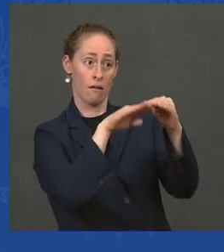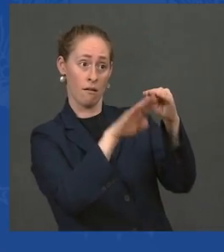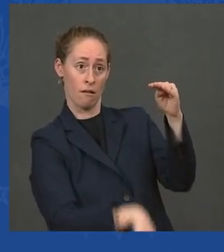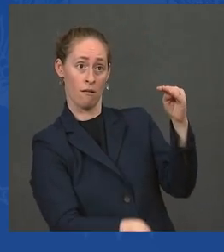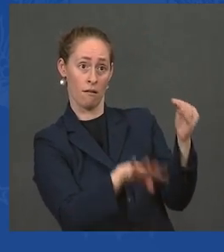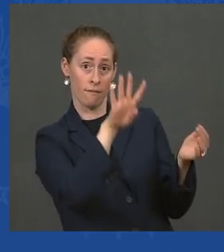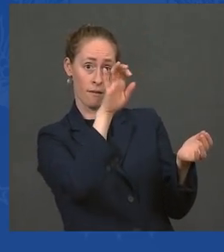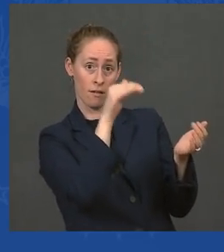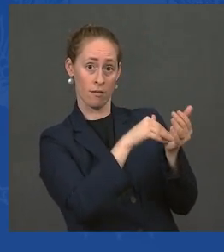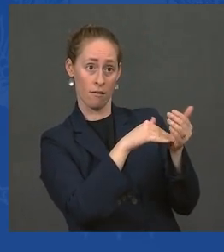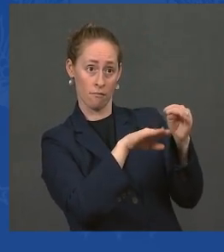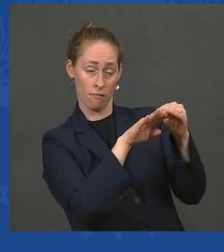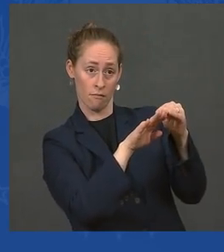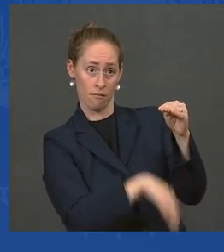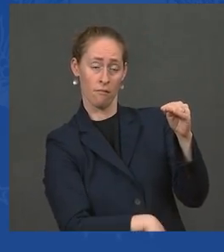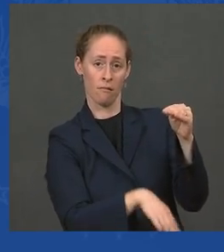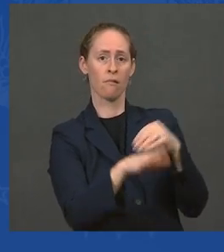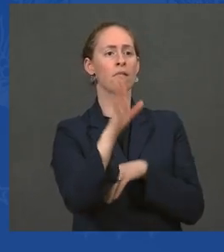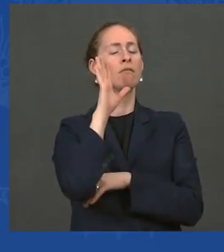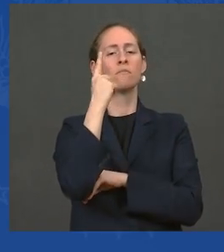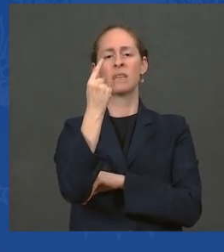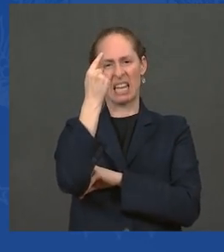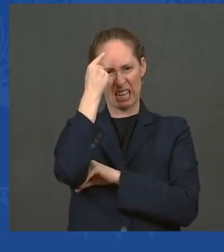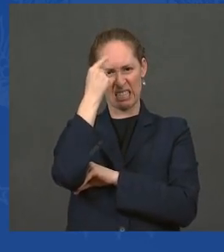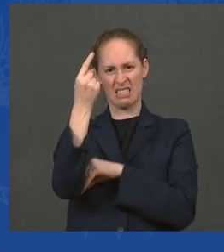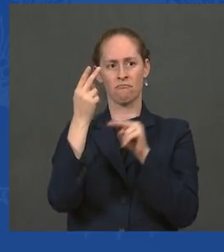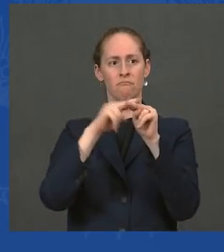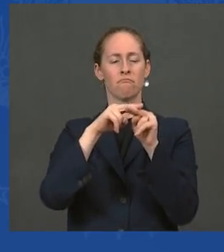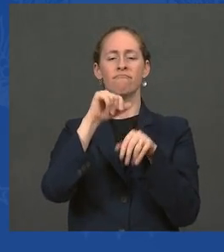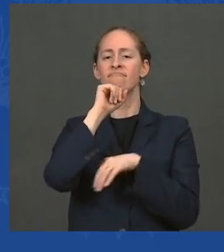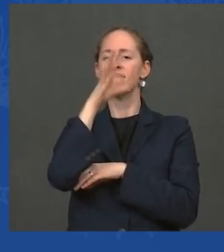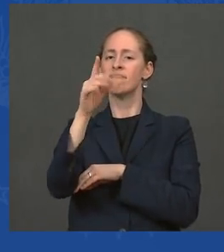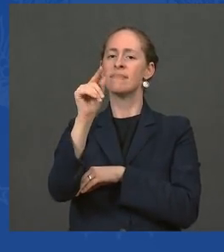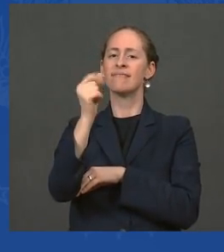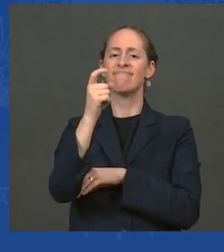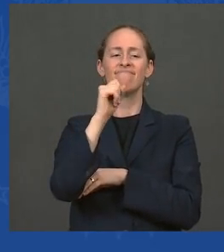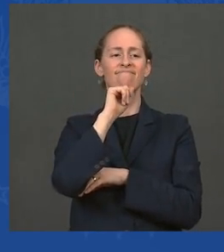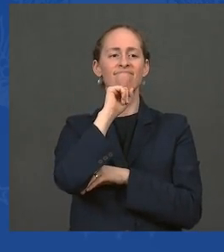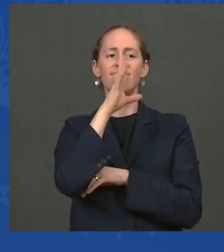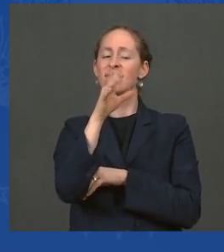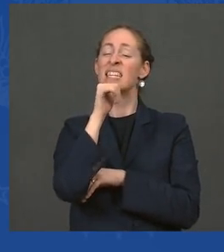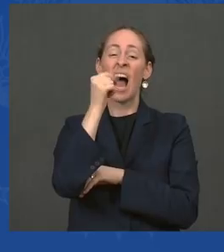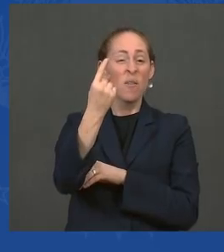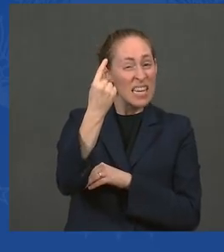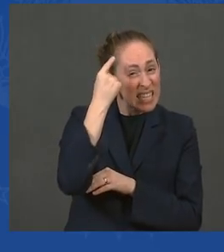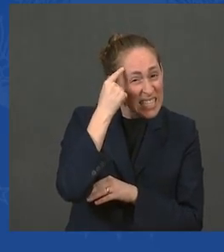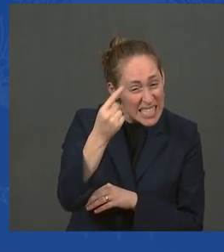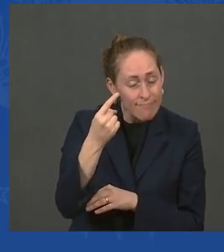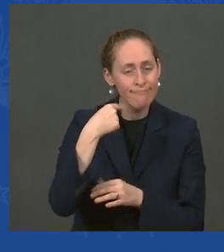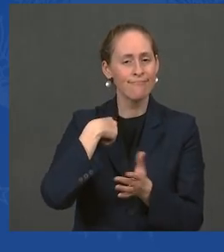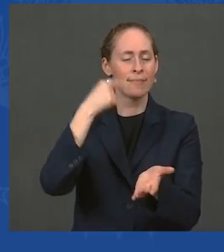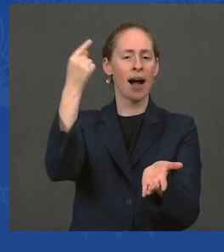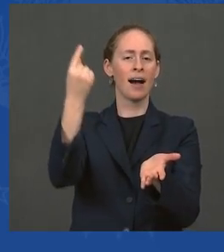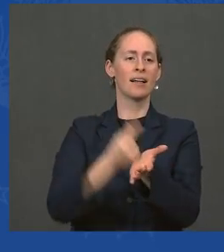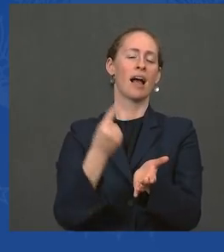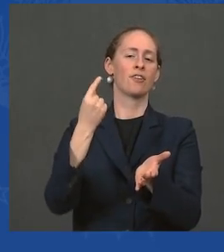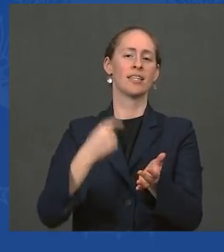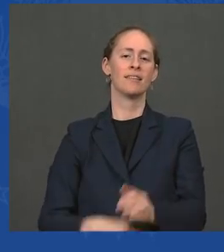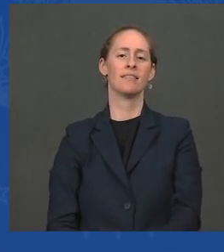will see one single penny in tax go up. Not one. In fact, the plan cuts taxes for working people.